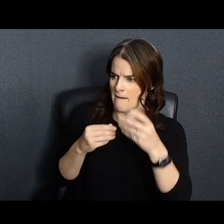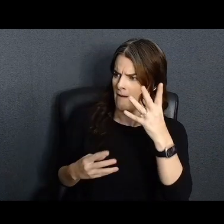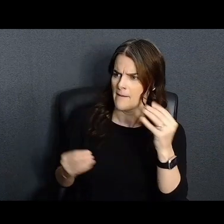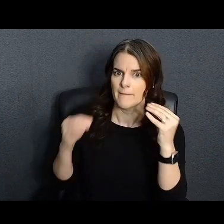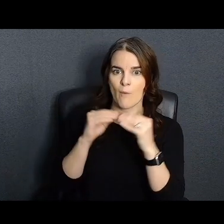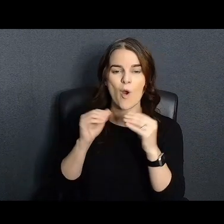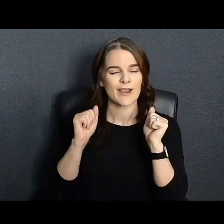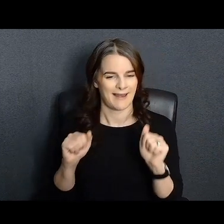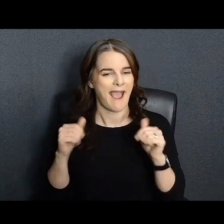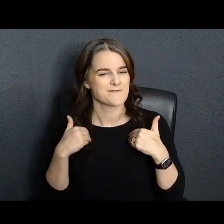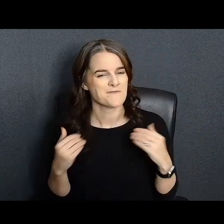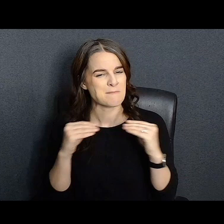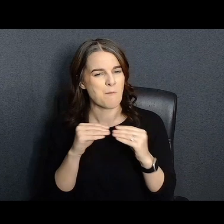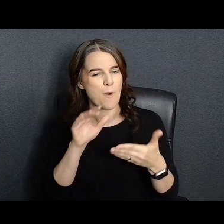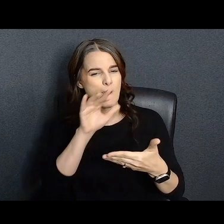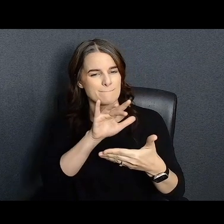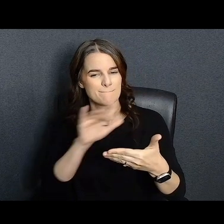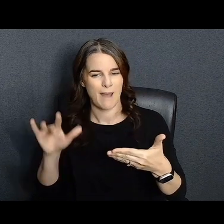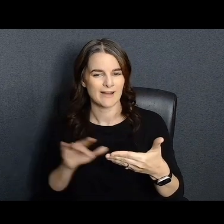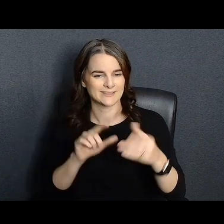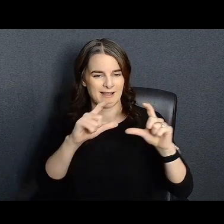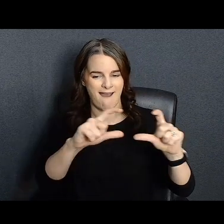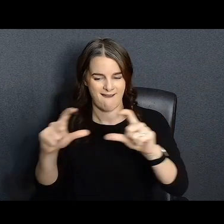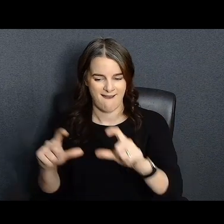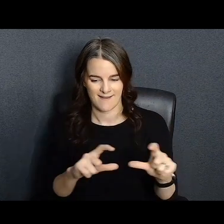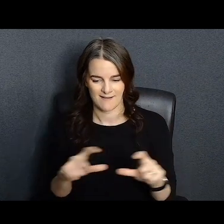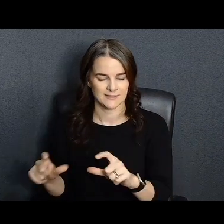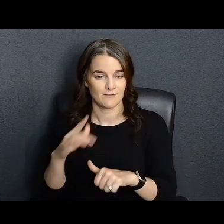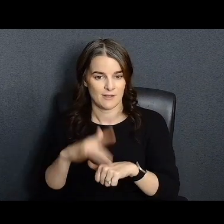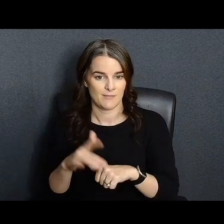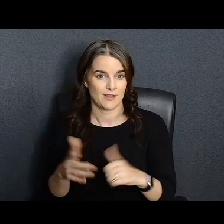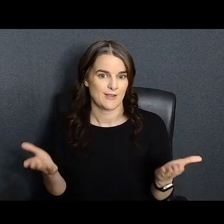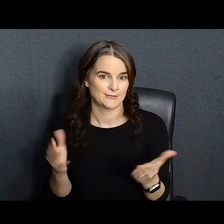I can have more buttons and icons available on here as well.